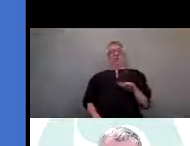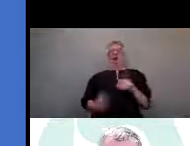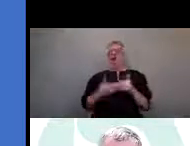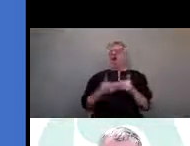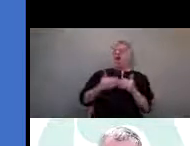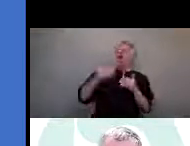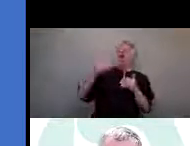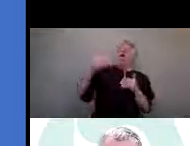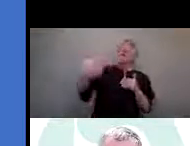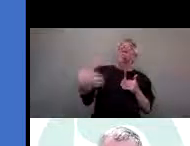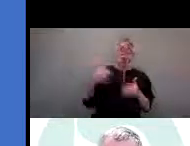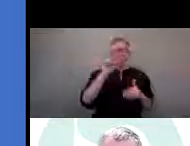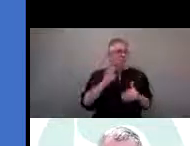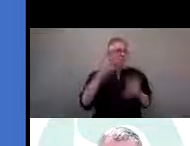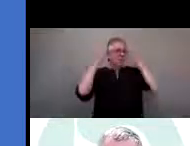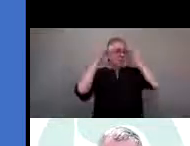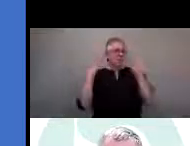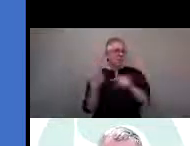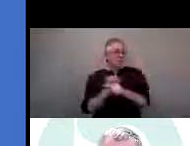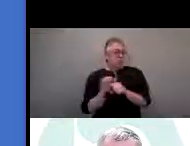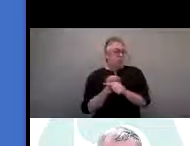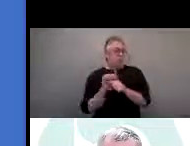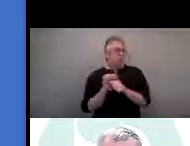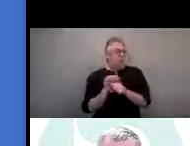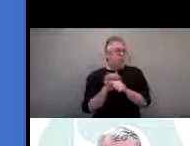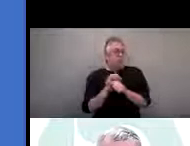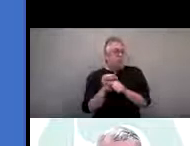the surgeries is only the beginning, and